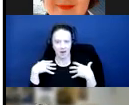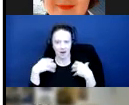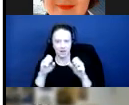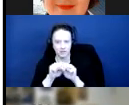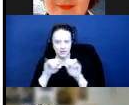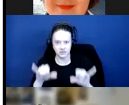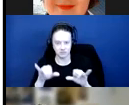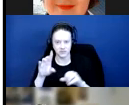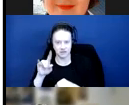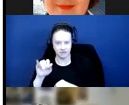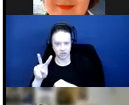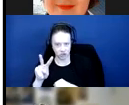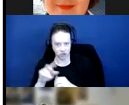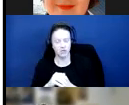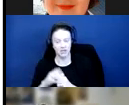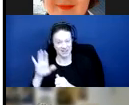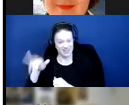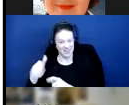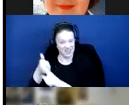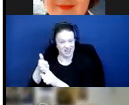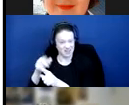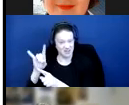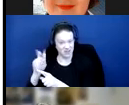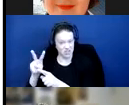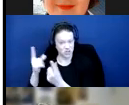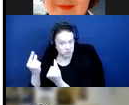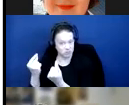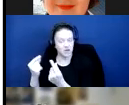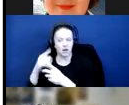That's the division that covers all of the Medicaid services